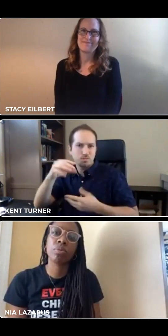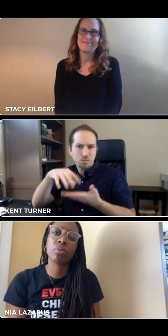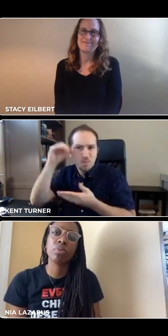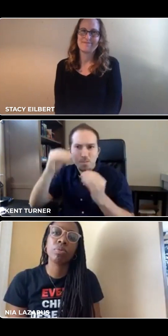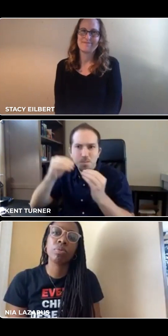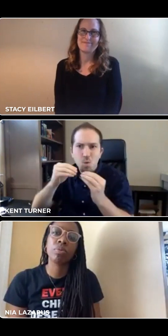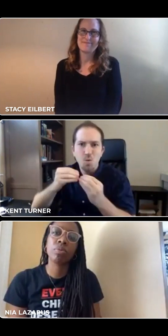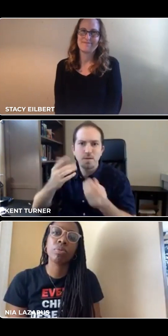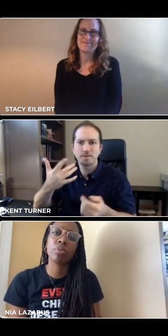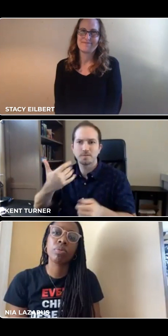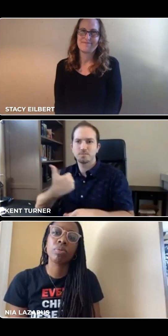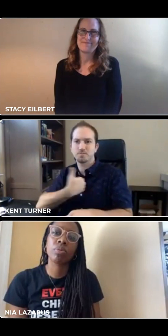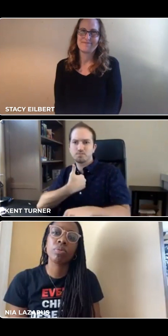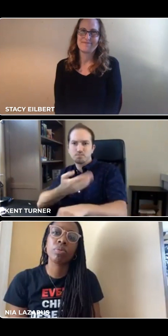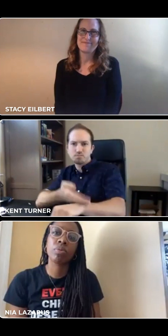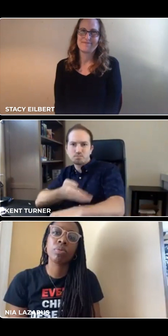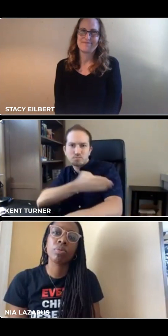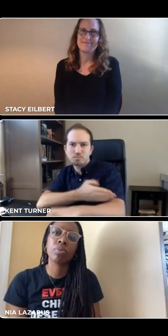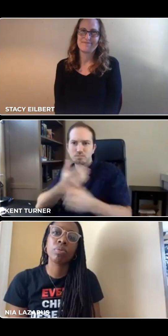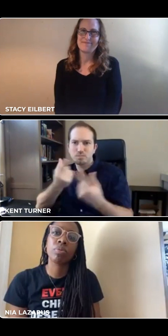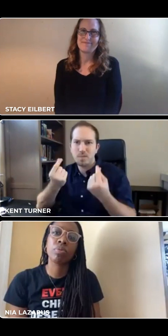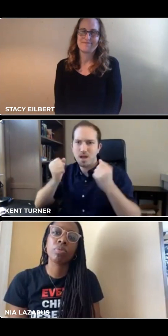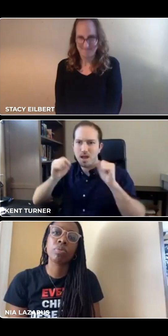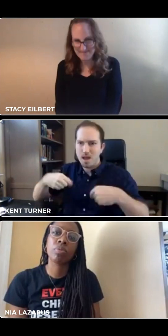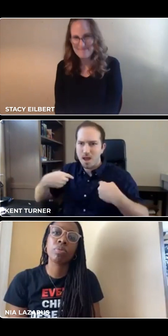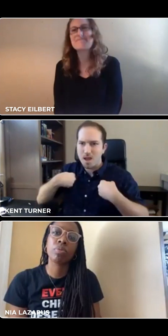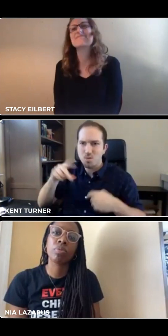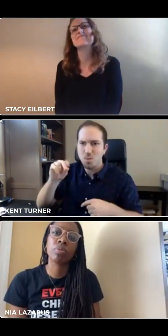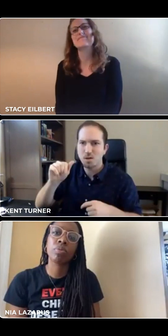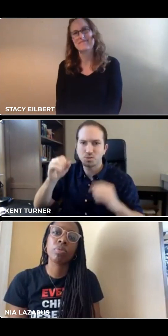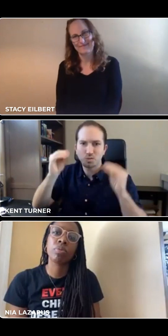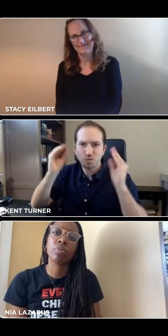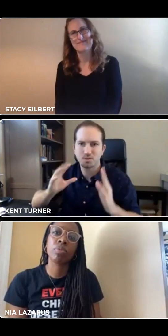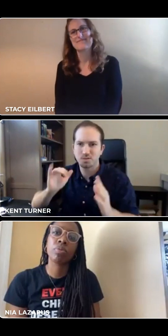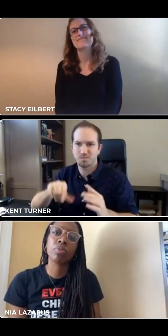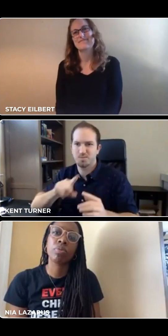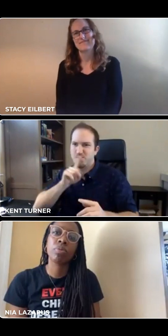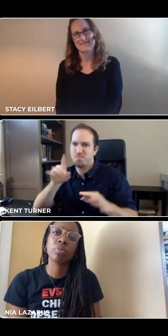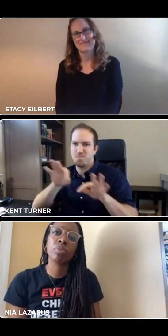I think it's fantastic that folks are here to learn more, to enhance your own abilities